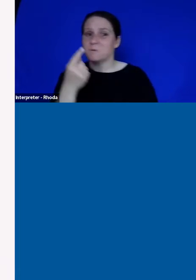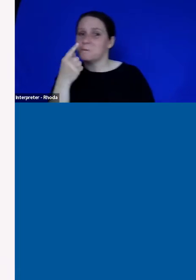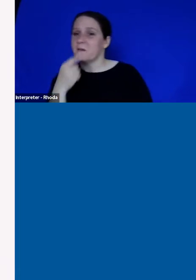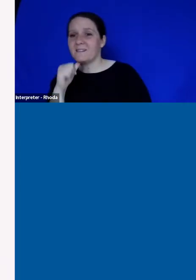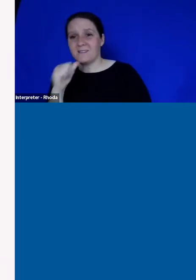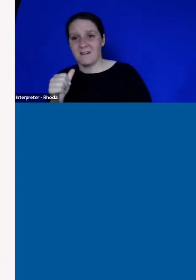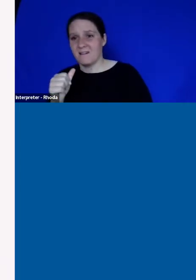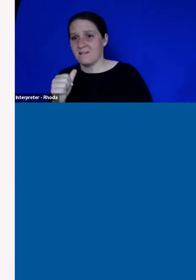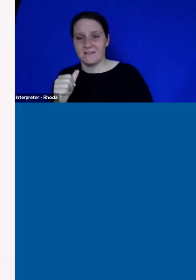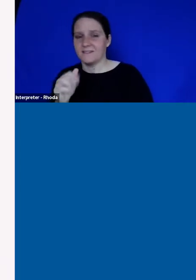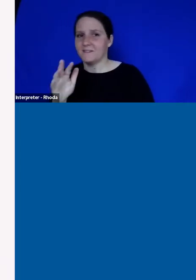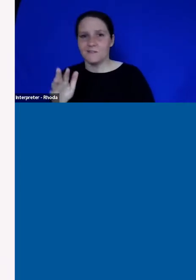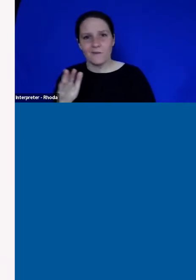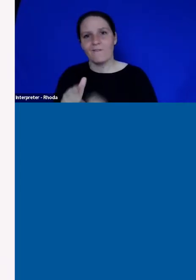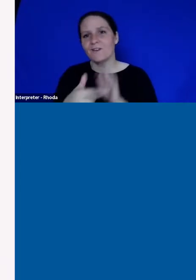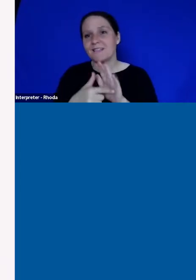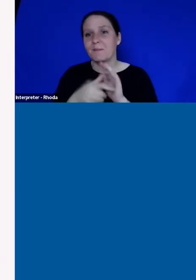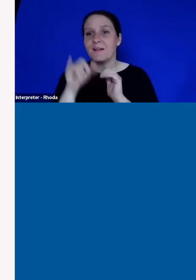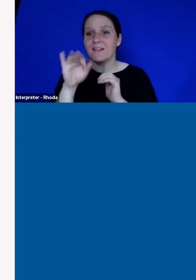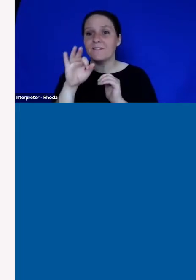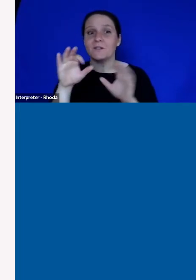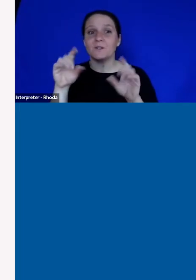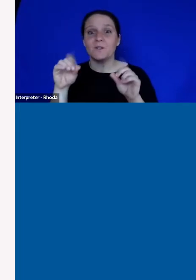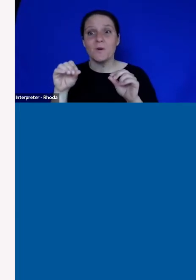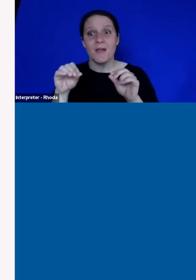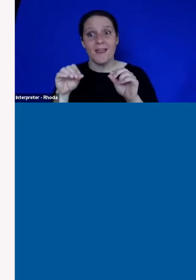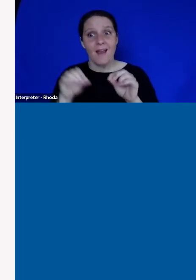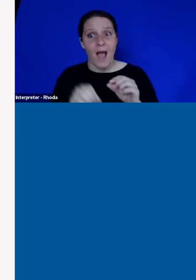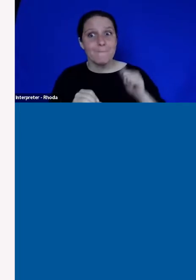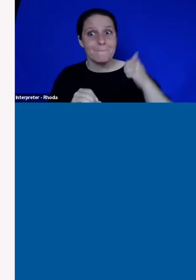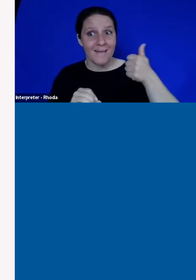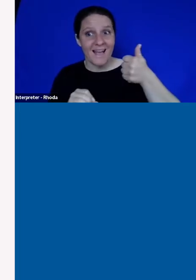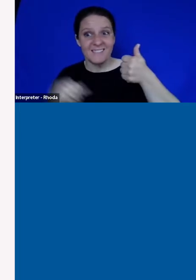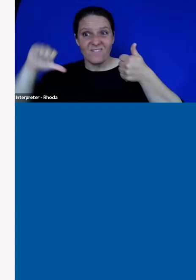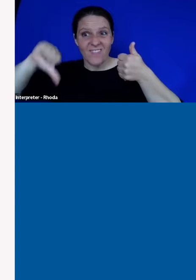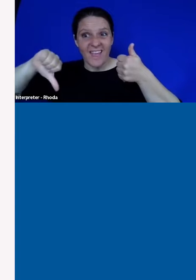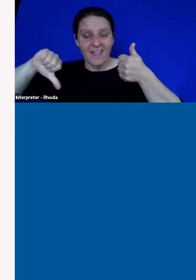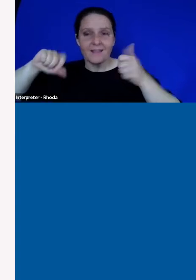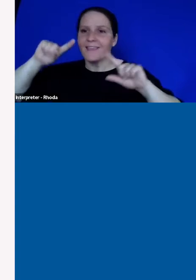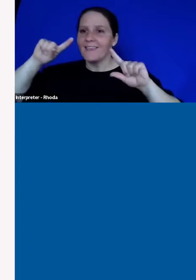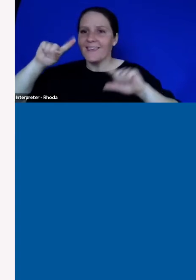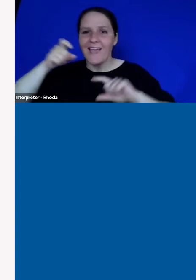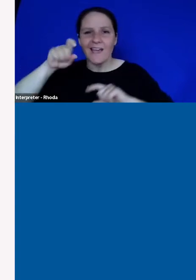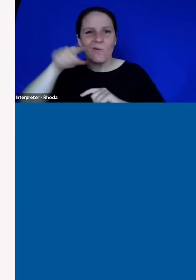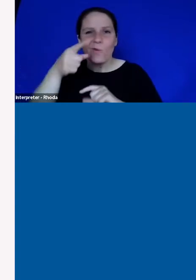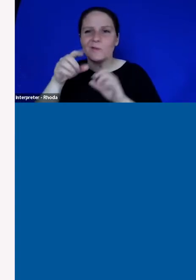You would need a check mark or an X. Slide 12, typography and readability.